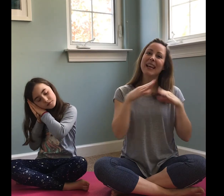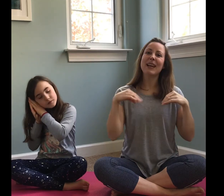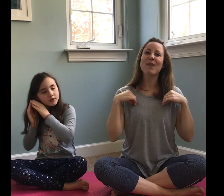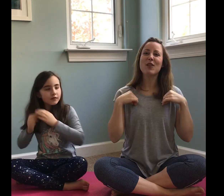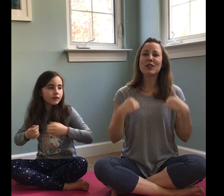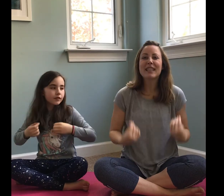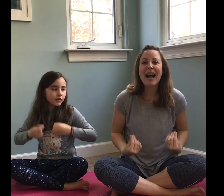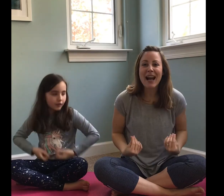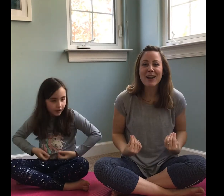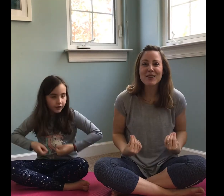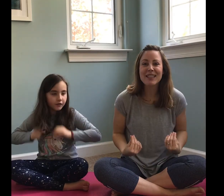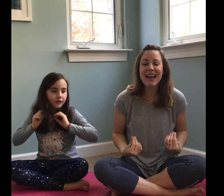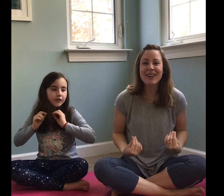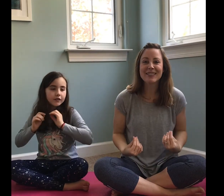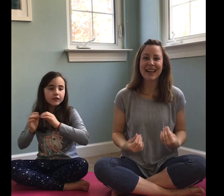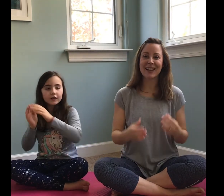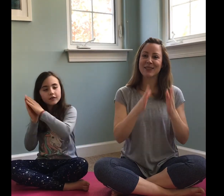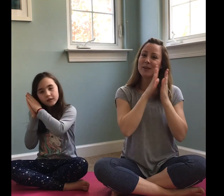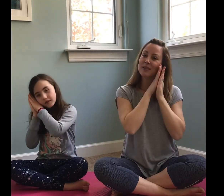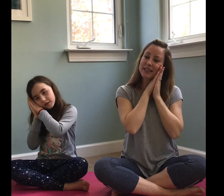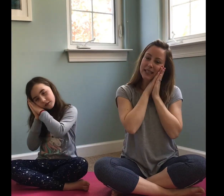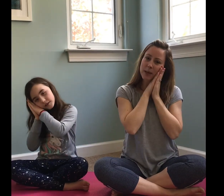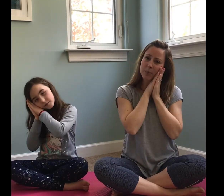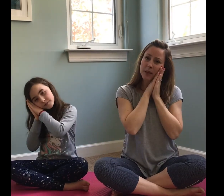if you're tired tired tired go to sleep